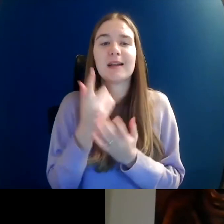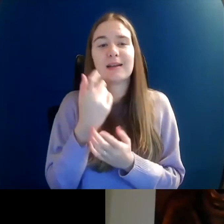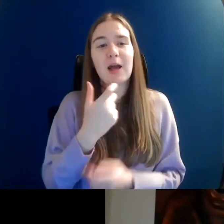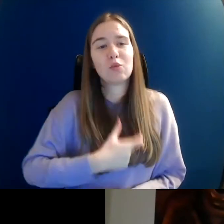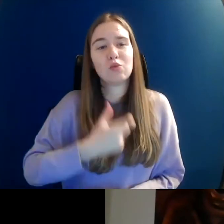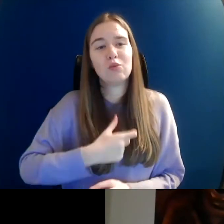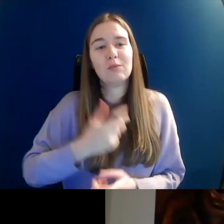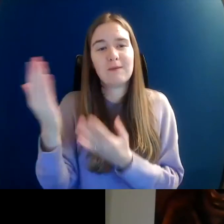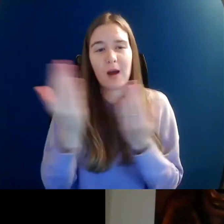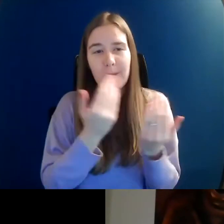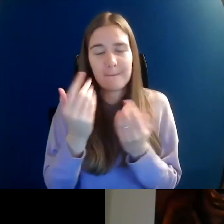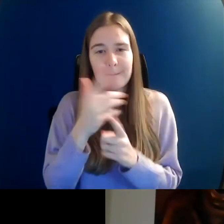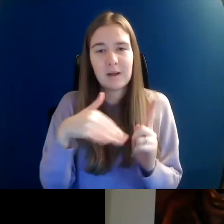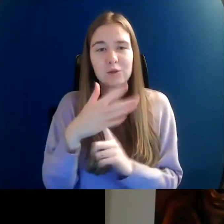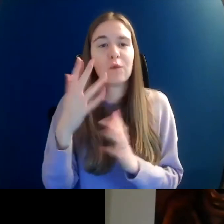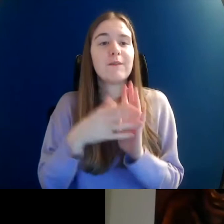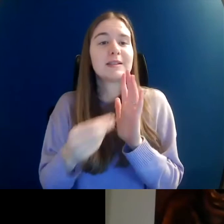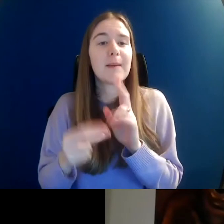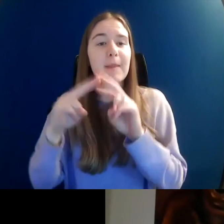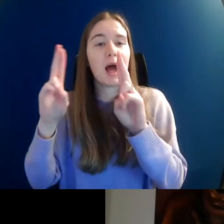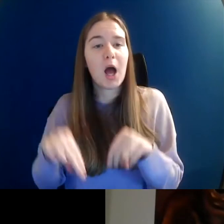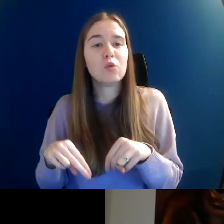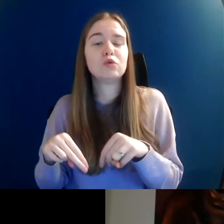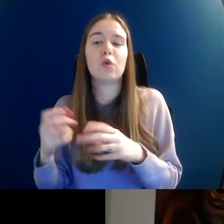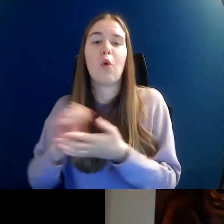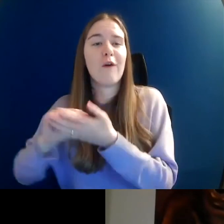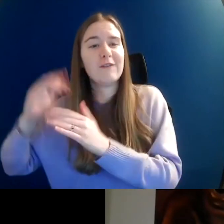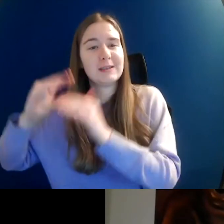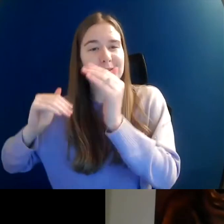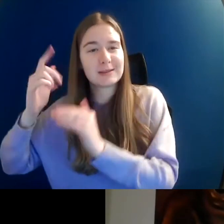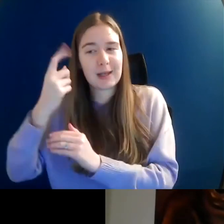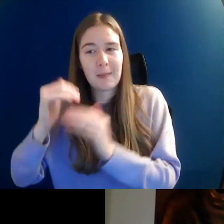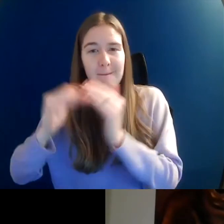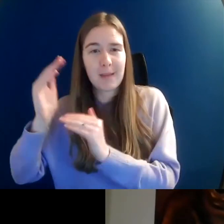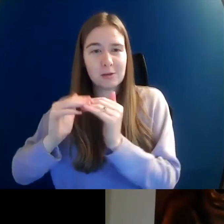for example a house or a block of office be built to be regenerative,